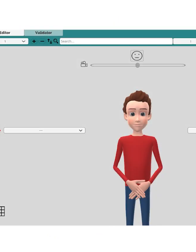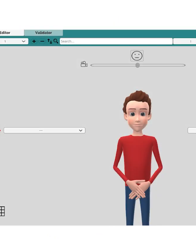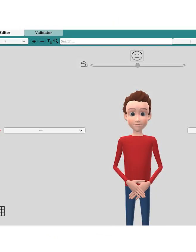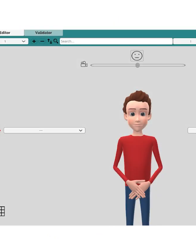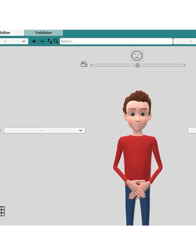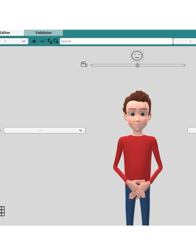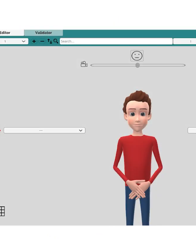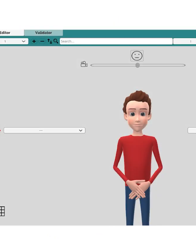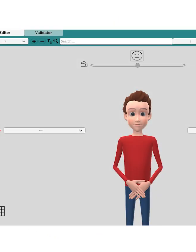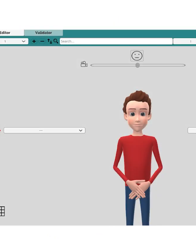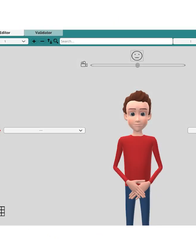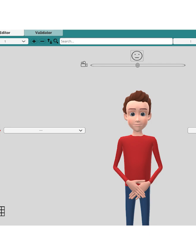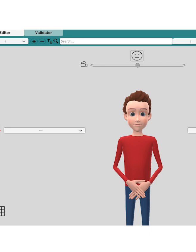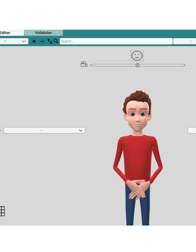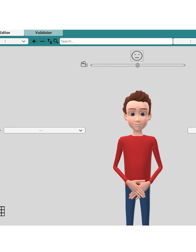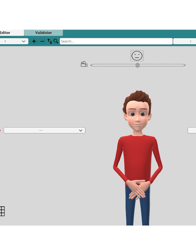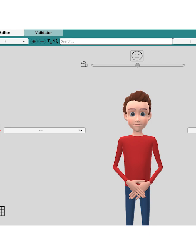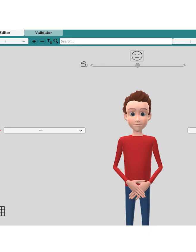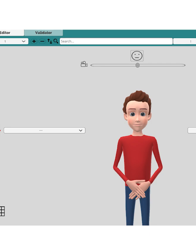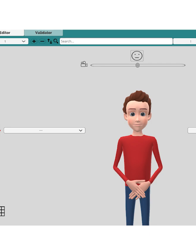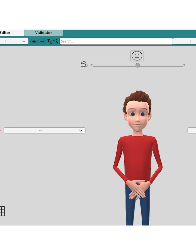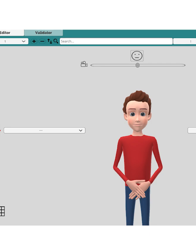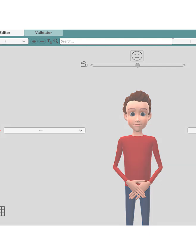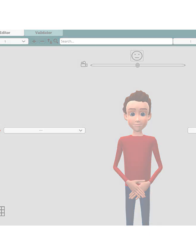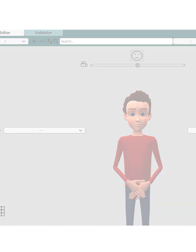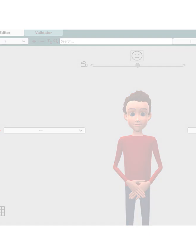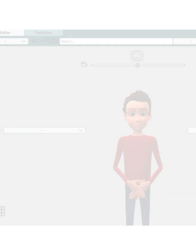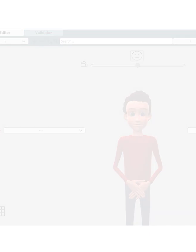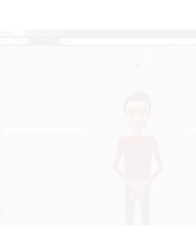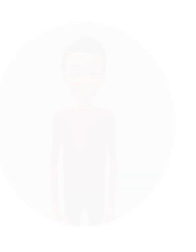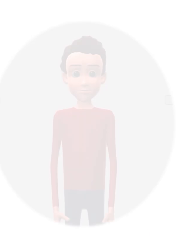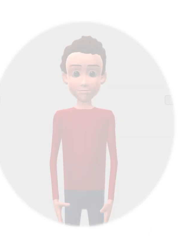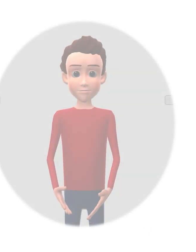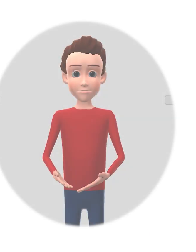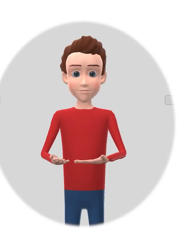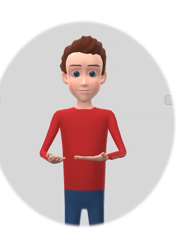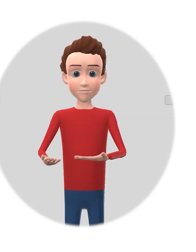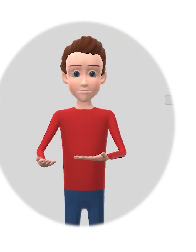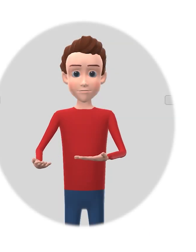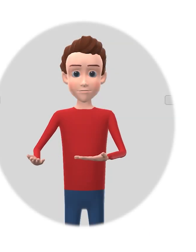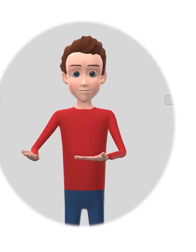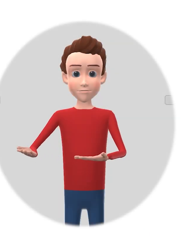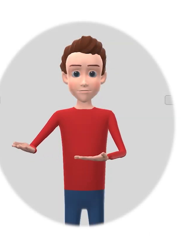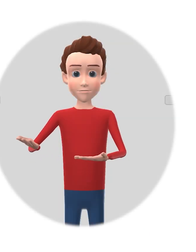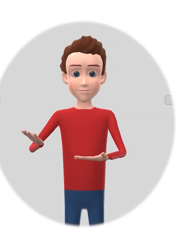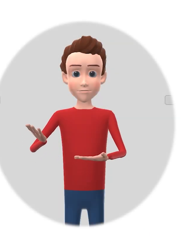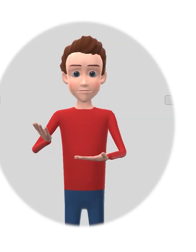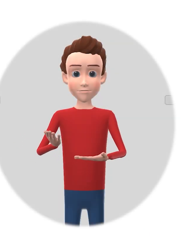configurator allows us to digitally represent basically any gestures signers